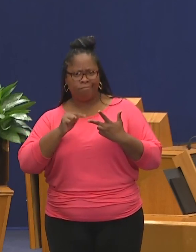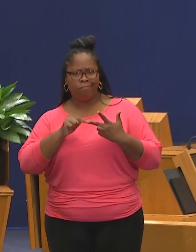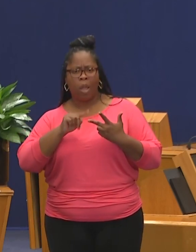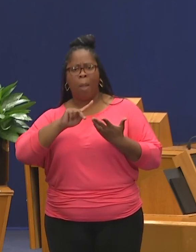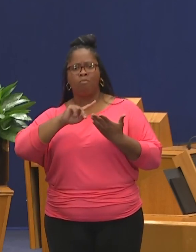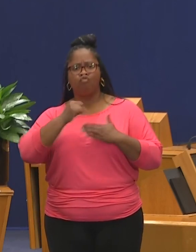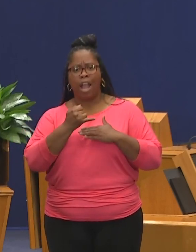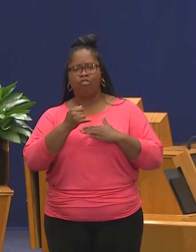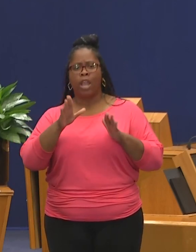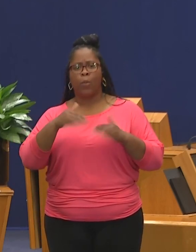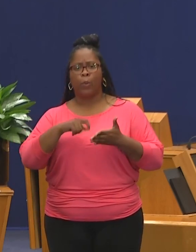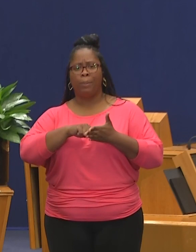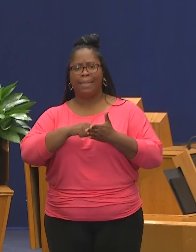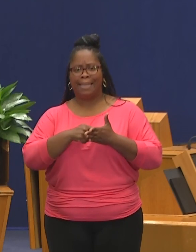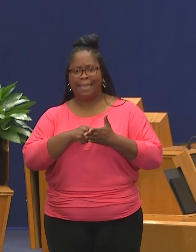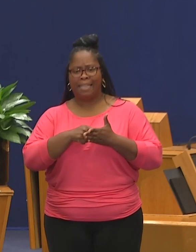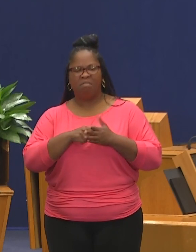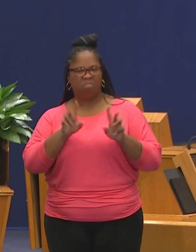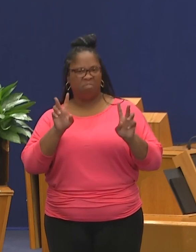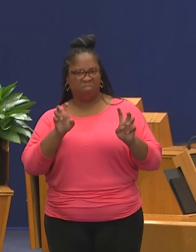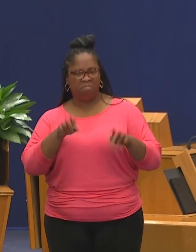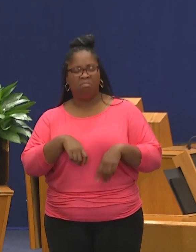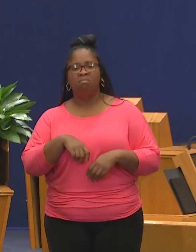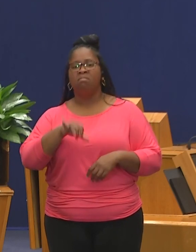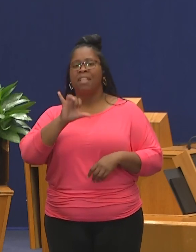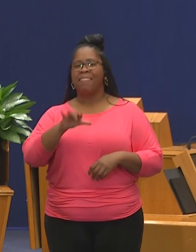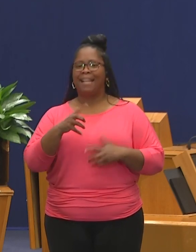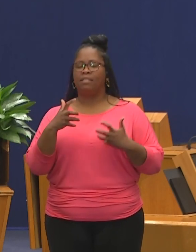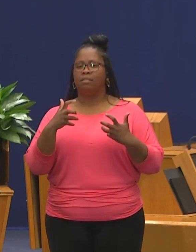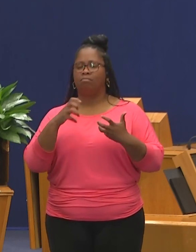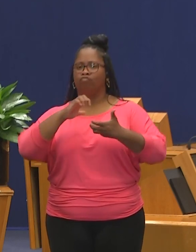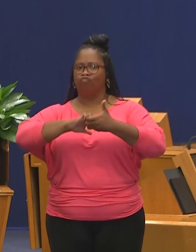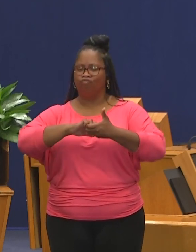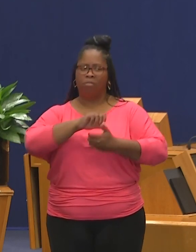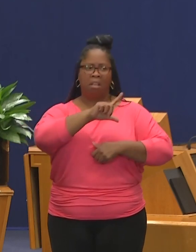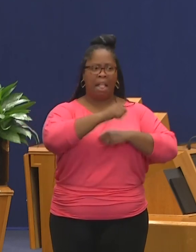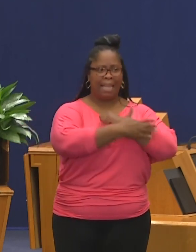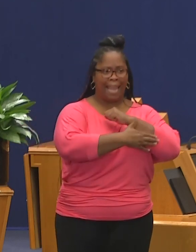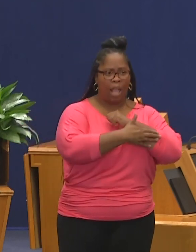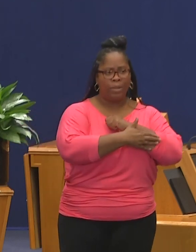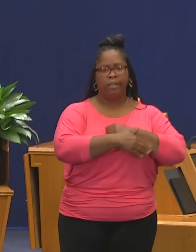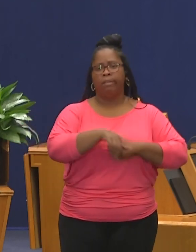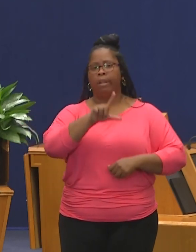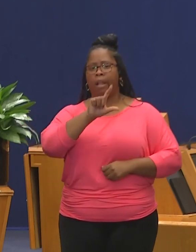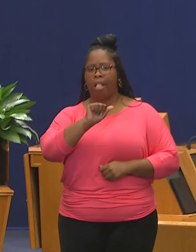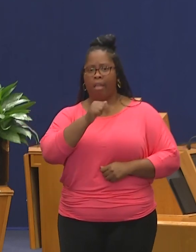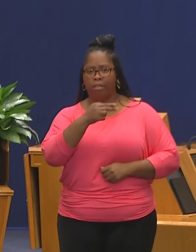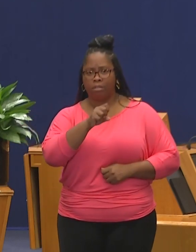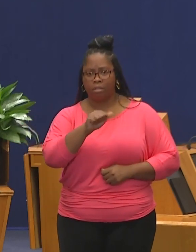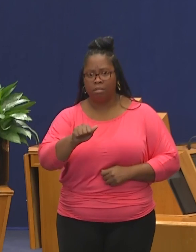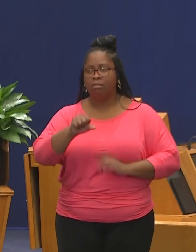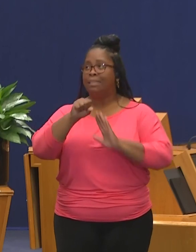HEARD EARLIER IS WHAT WE REFER TO AS PROJECT ROOM KEY. PROJECT ROOM KEY IS A